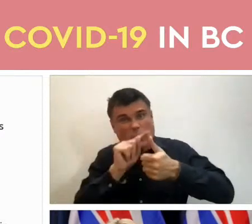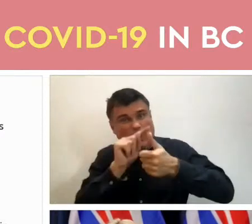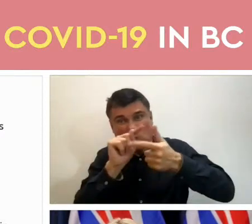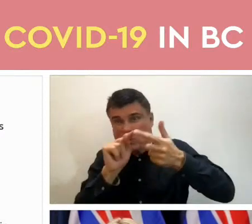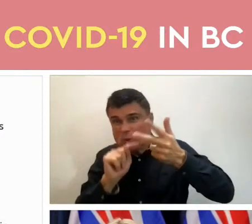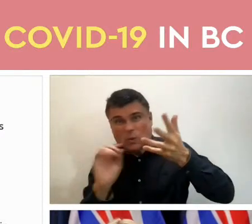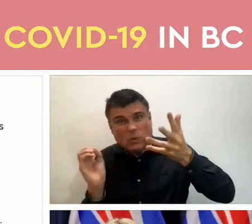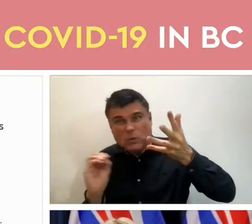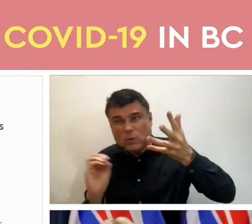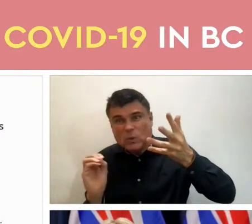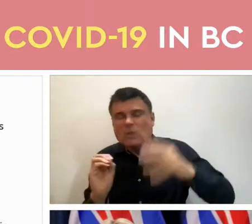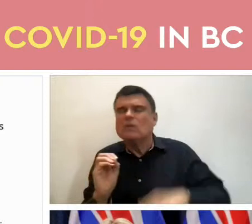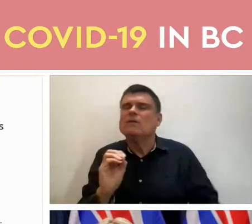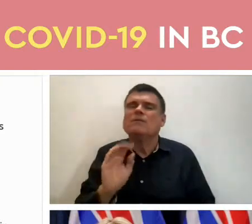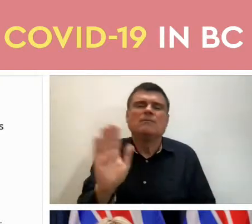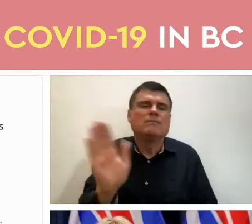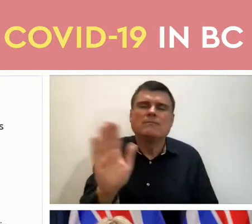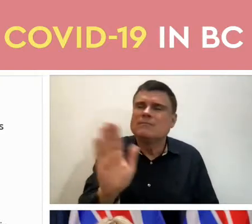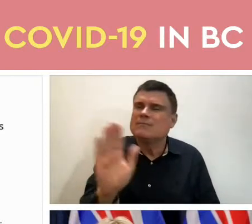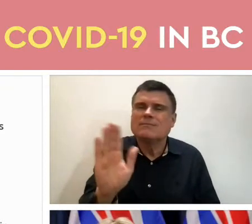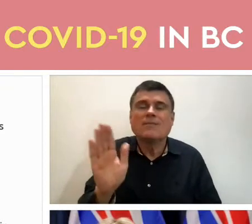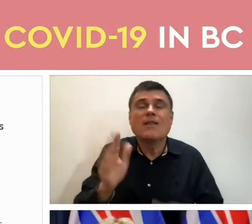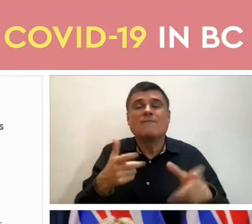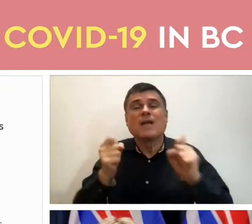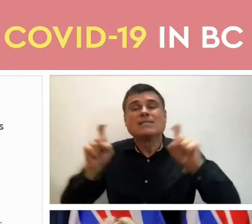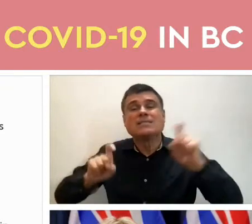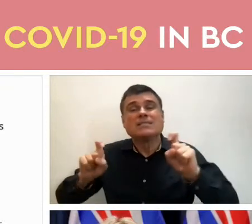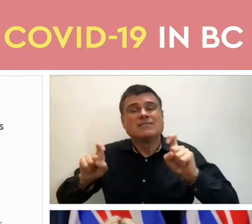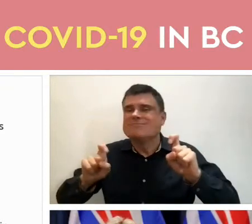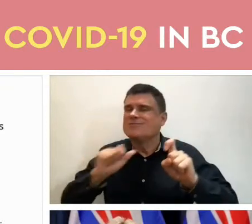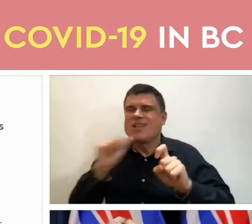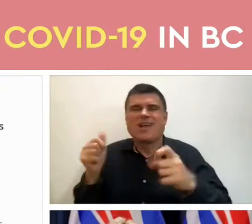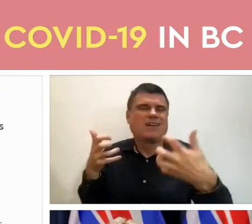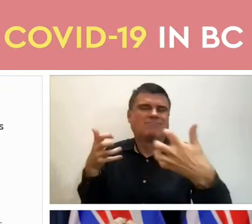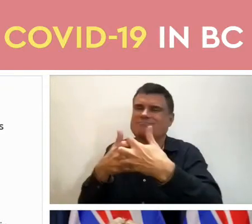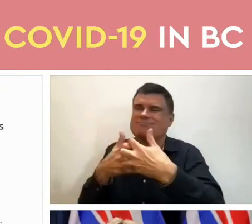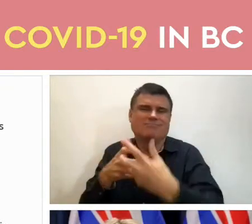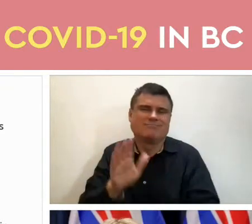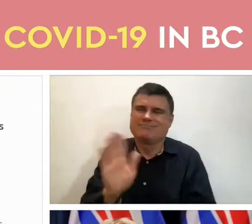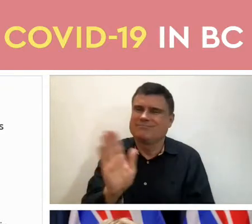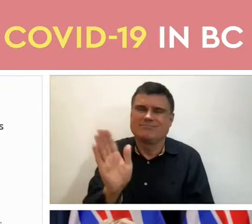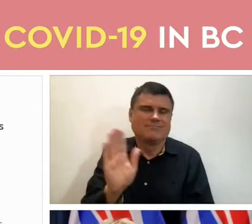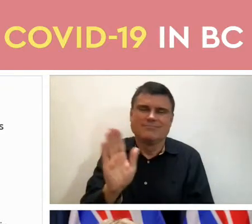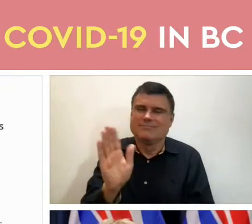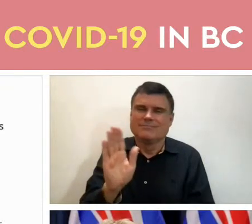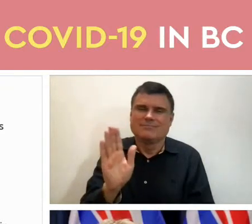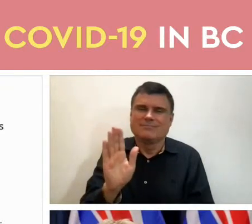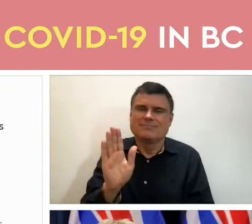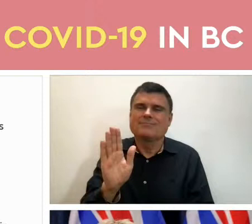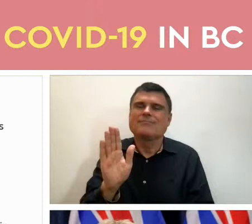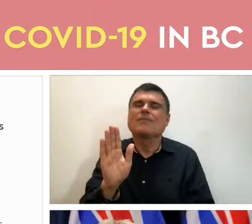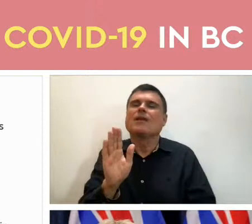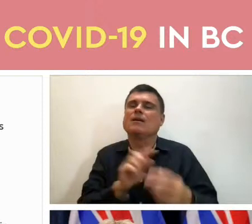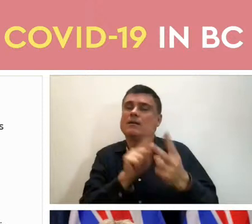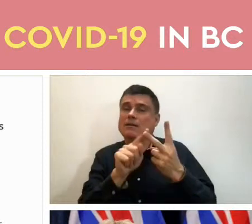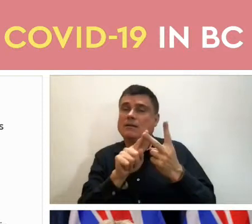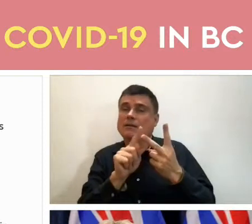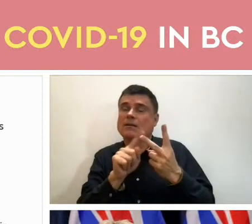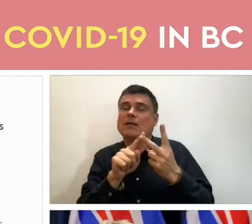need to support us being able to understand people who have